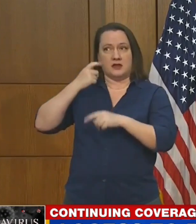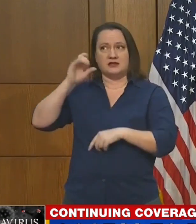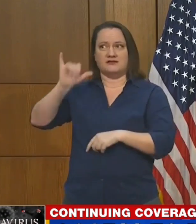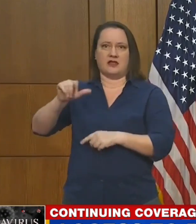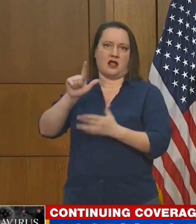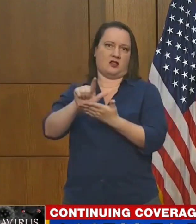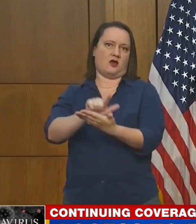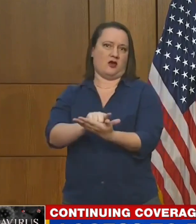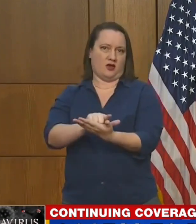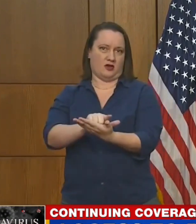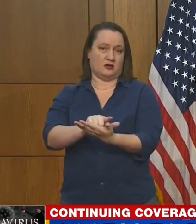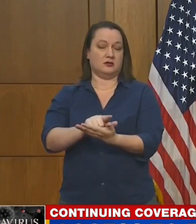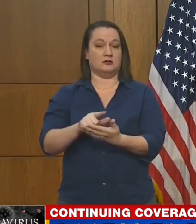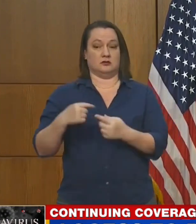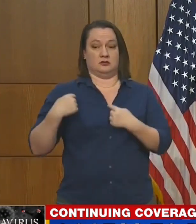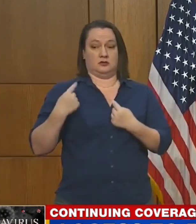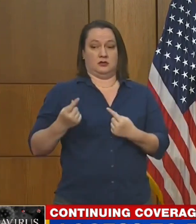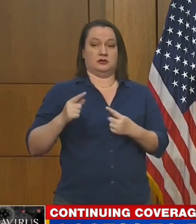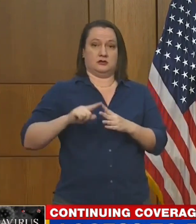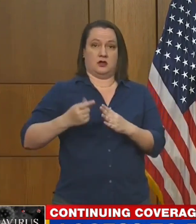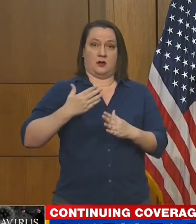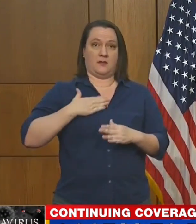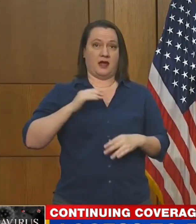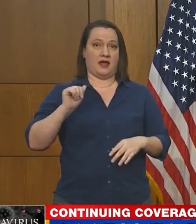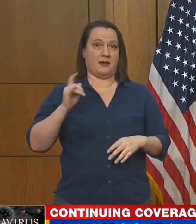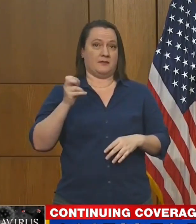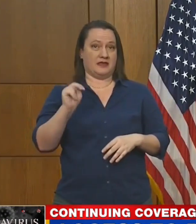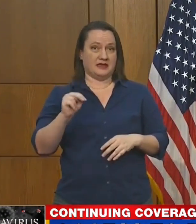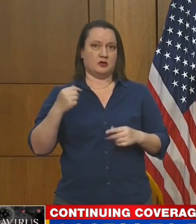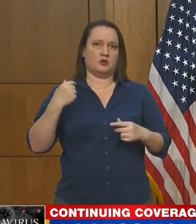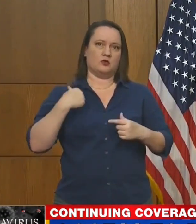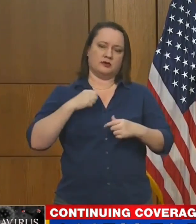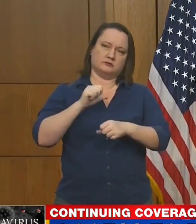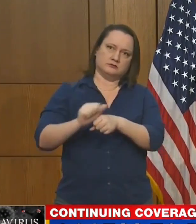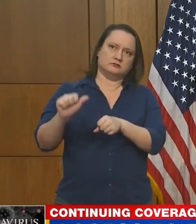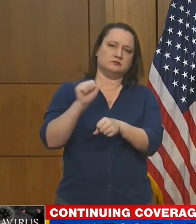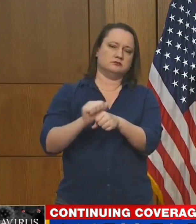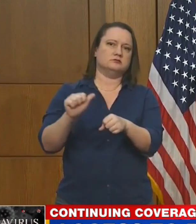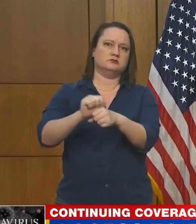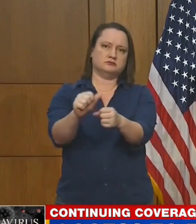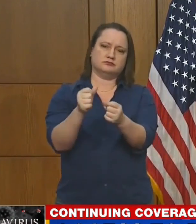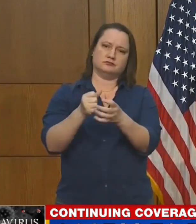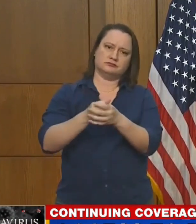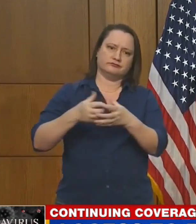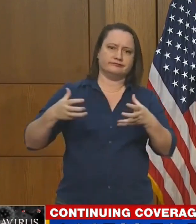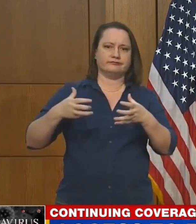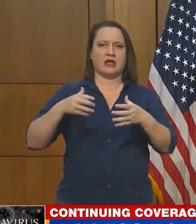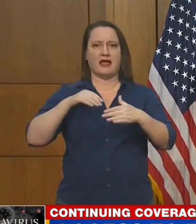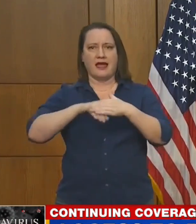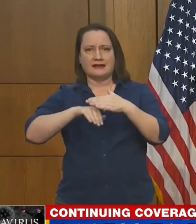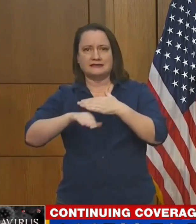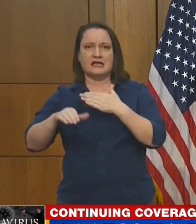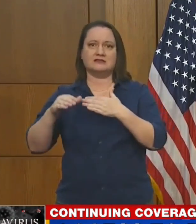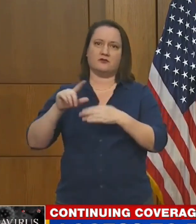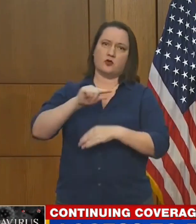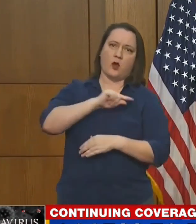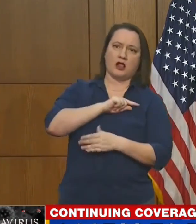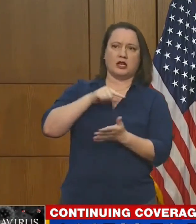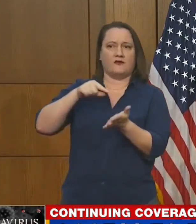ACCESS TO HEALTH CARE BECAUSE OF THAT LAW. SINCE THE BEGINNING OF THIS ADMINISTRATION WE HAVE WORKED